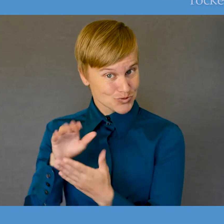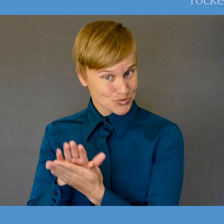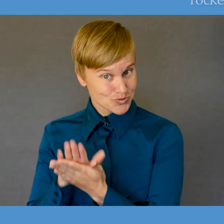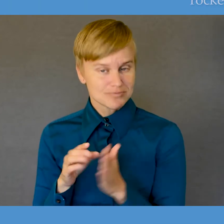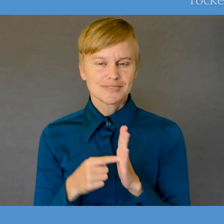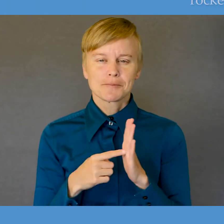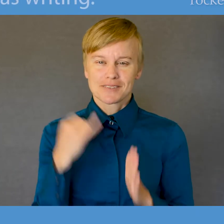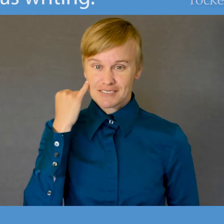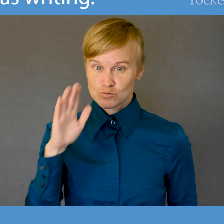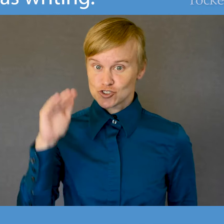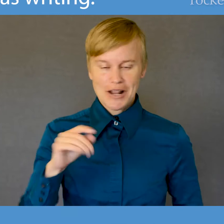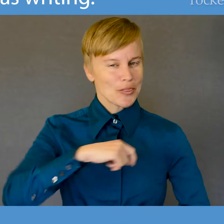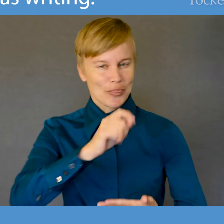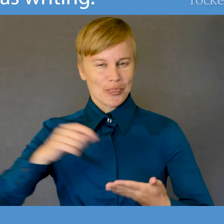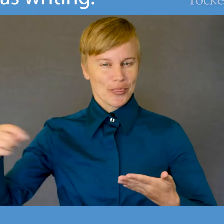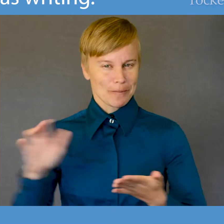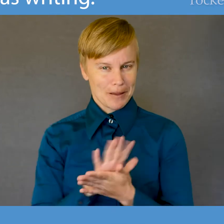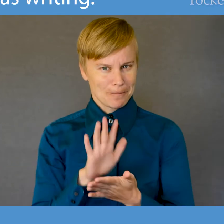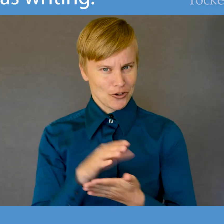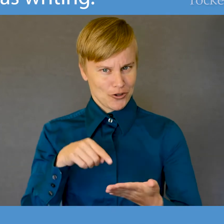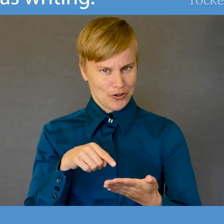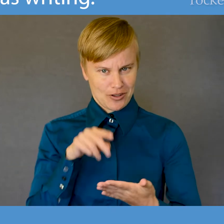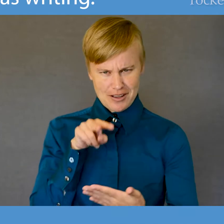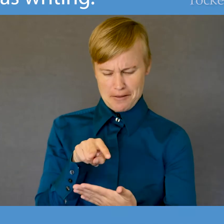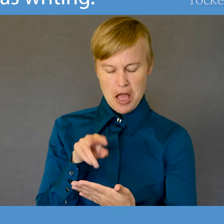So, for example, when a child scribbles lines on a page,